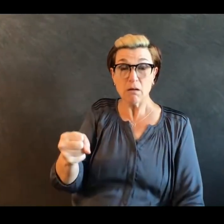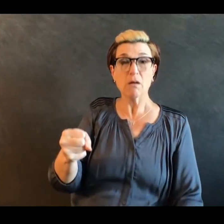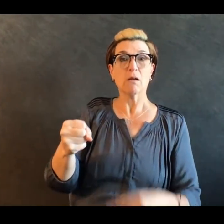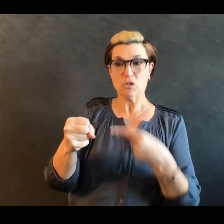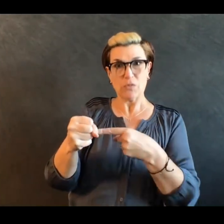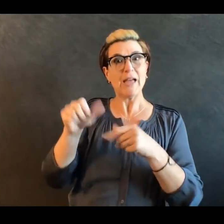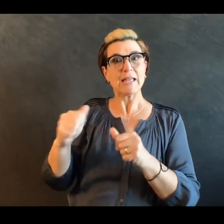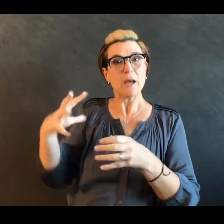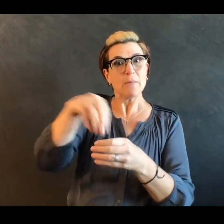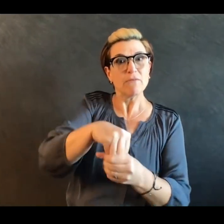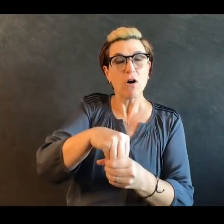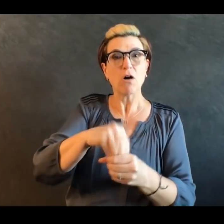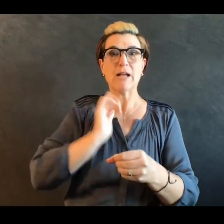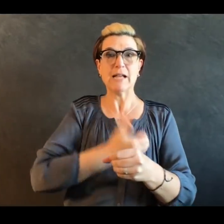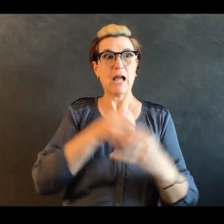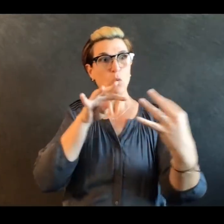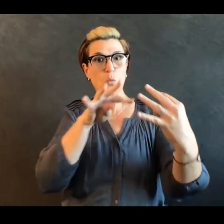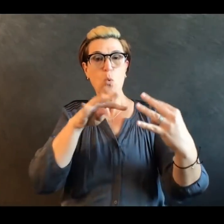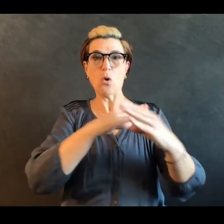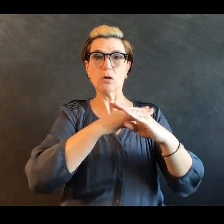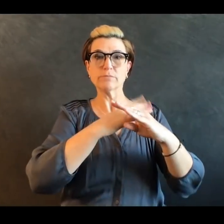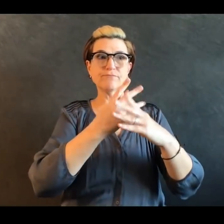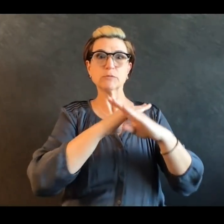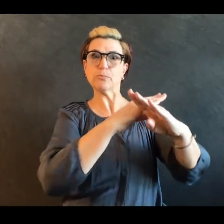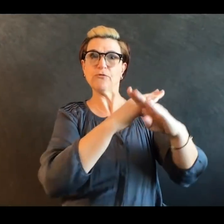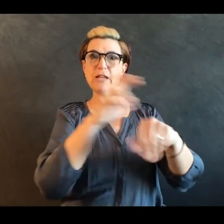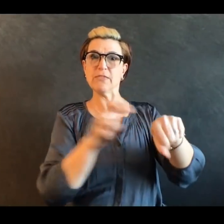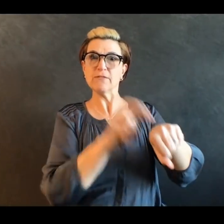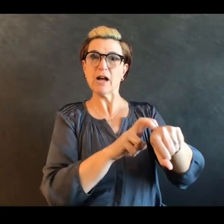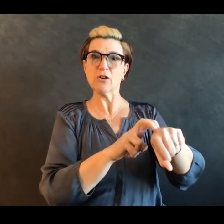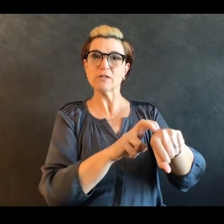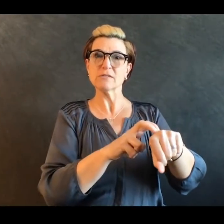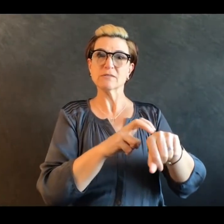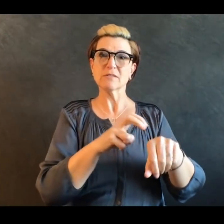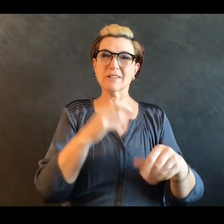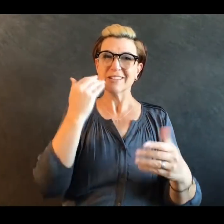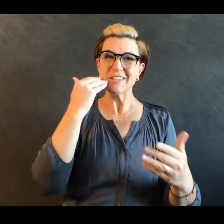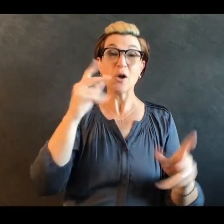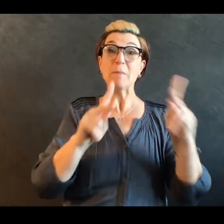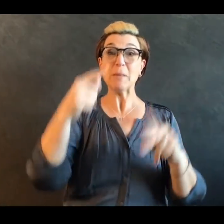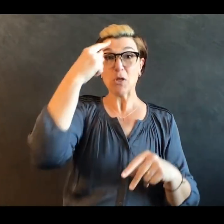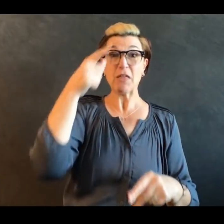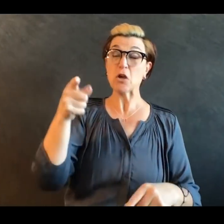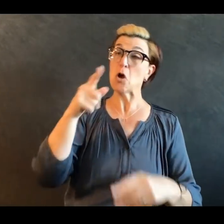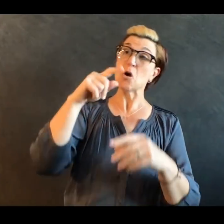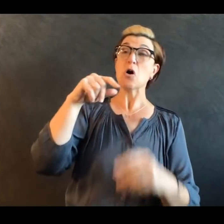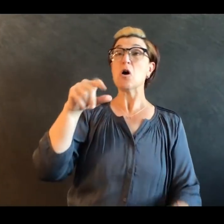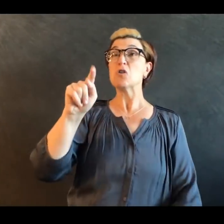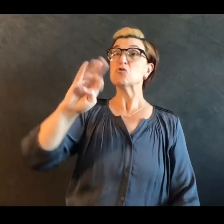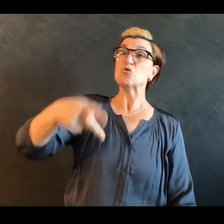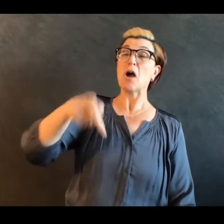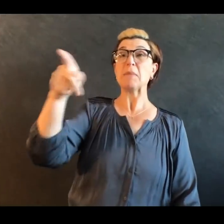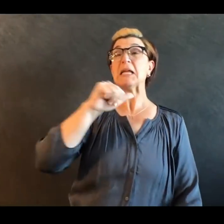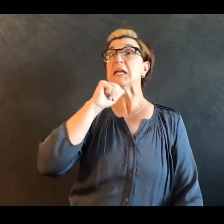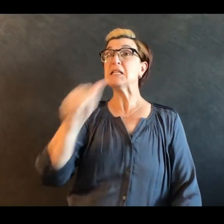I've read over the couple of years well I didn't fill positions I don't fill positions in some cases we don't need the position and I'm all for that